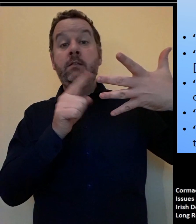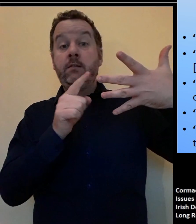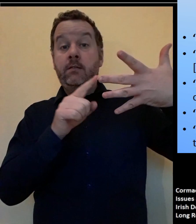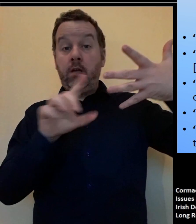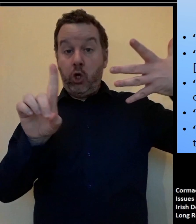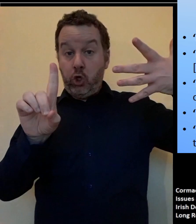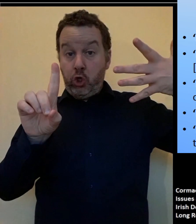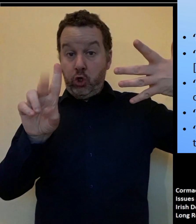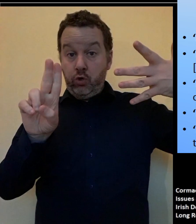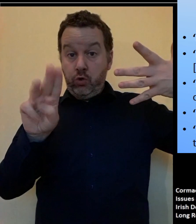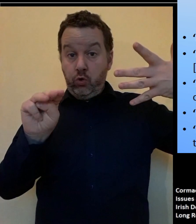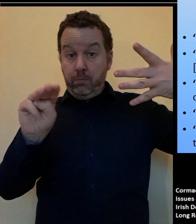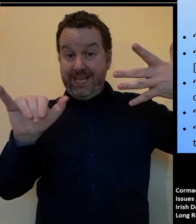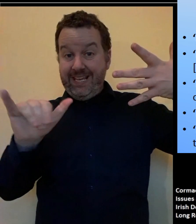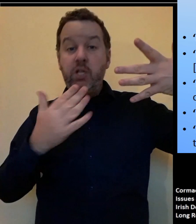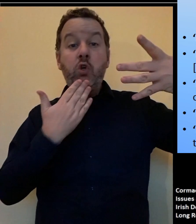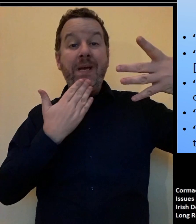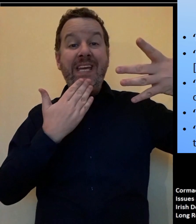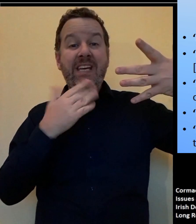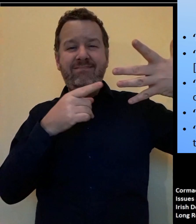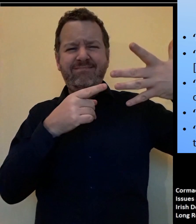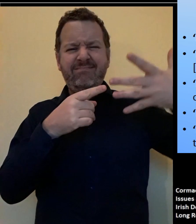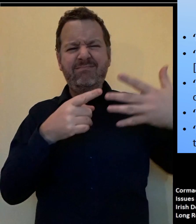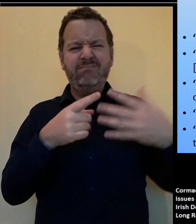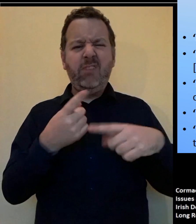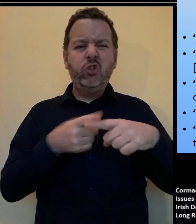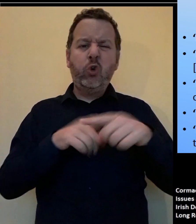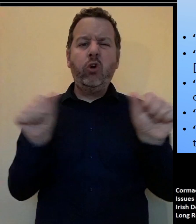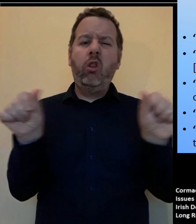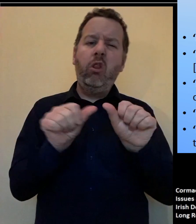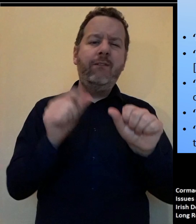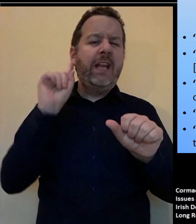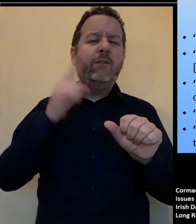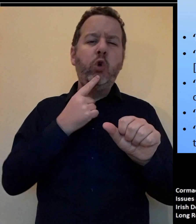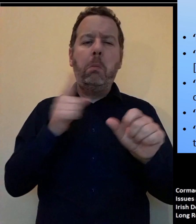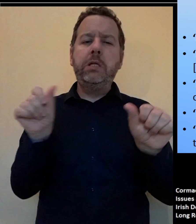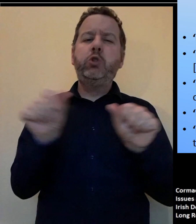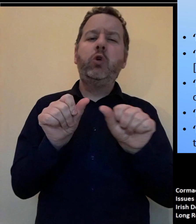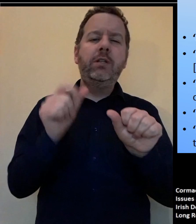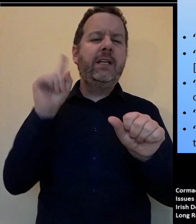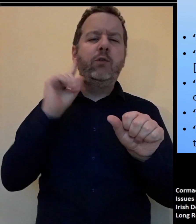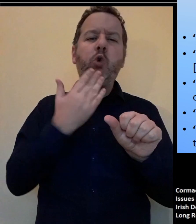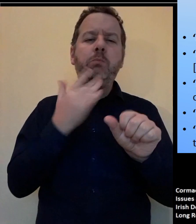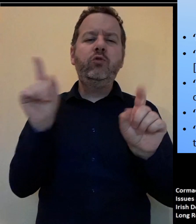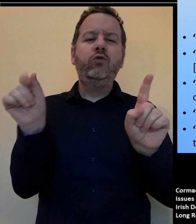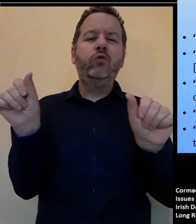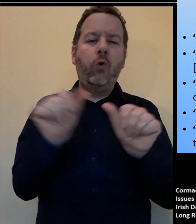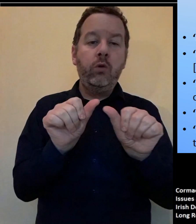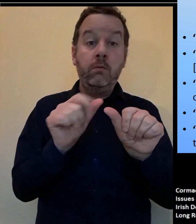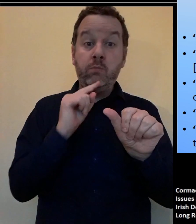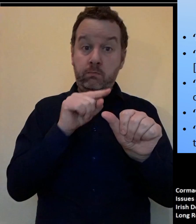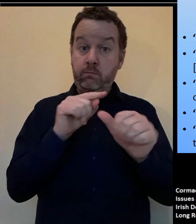The word 'Dummy' was a frequently used colloquial shorthand in Ireland for 'deaf and dumb',